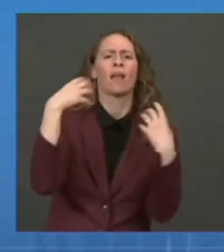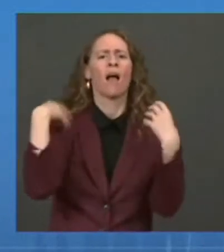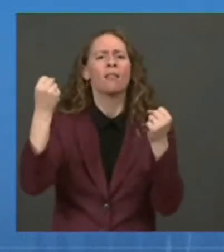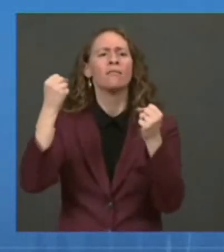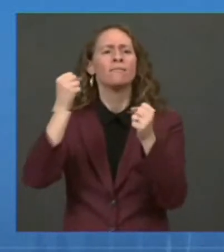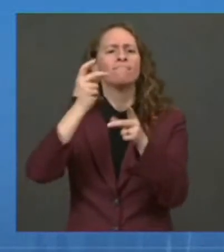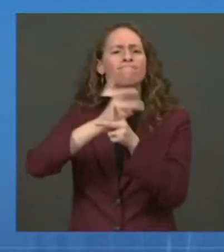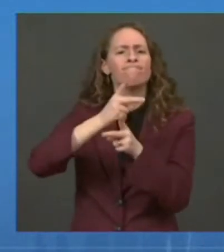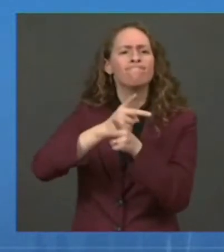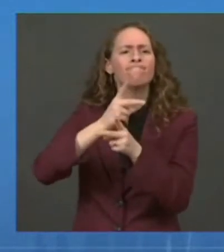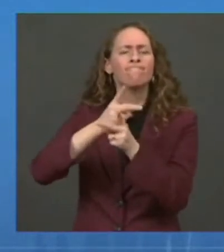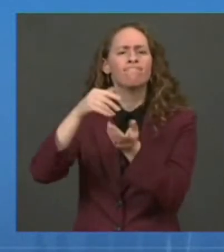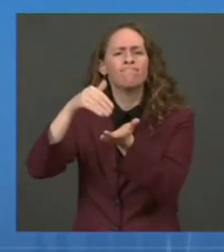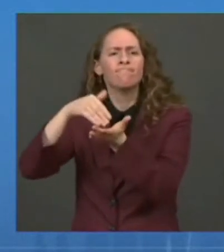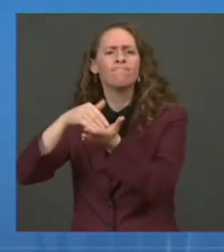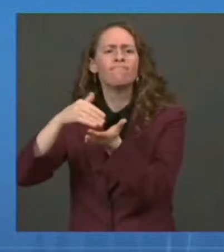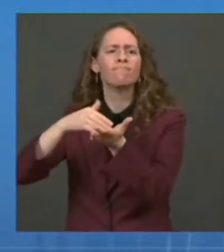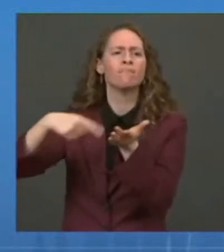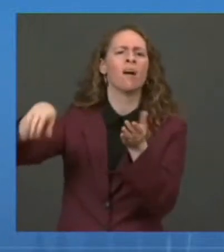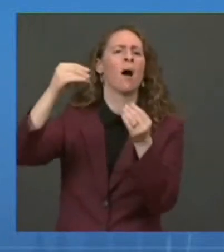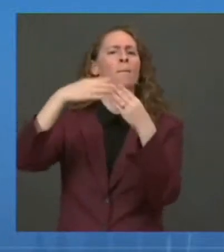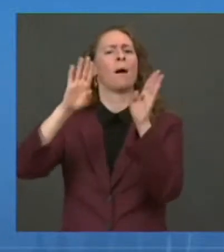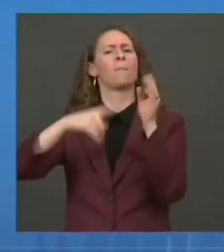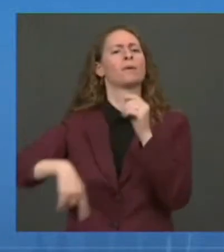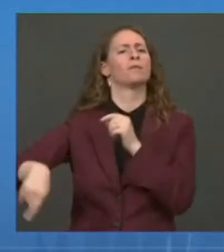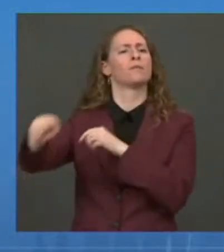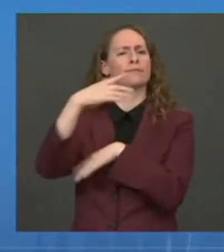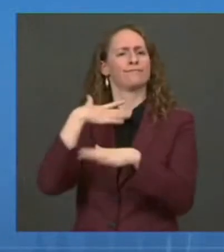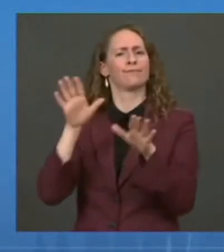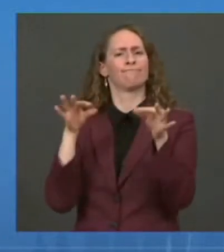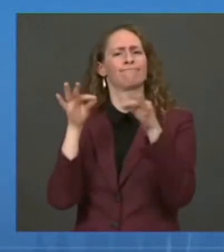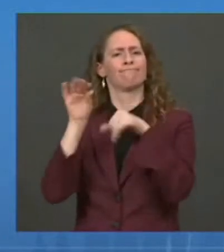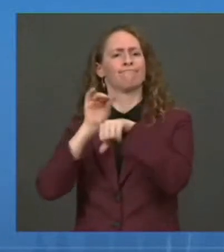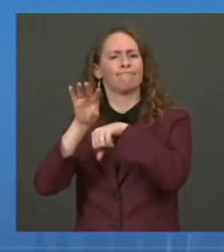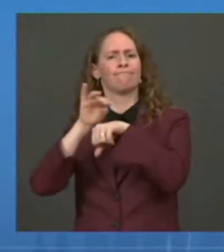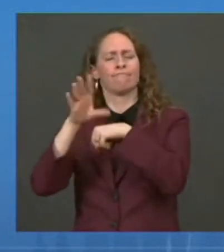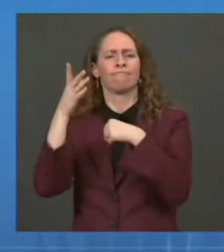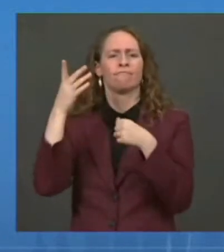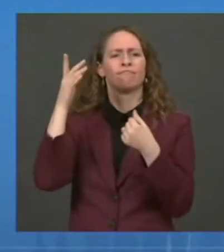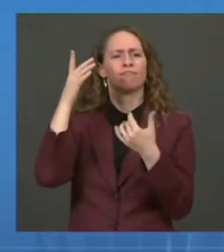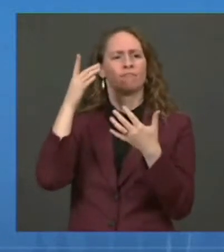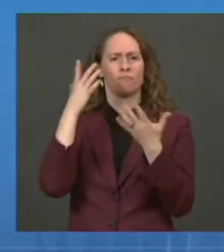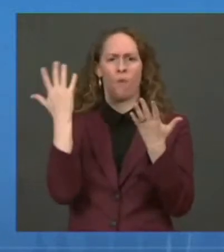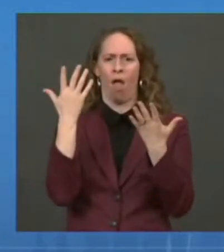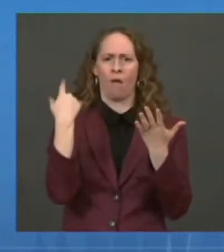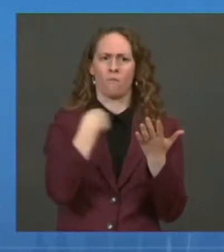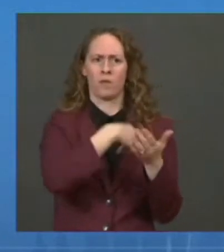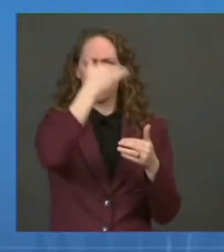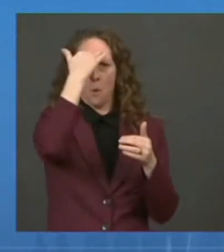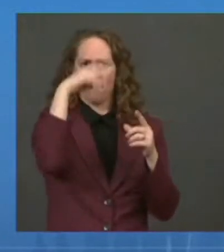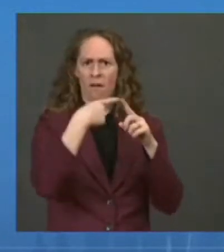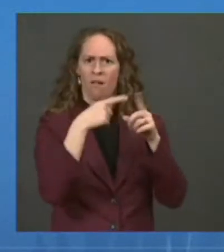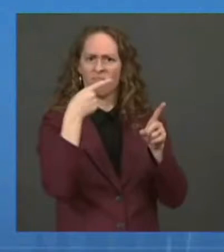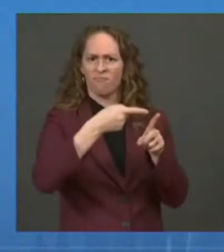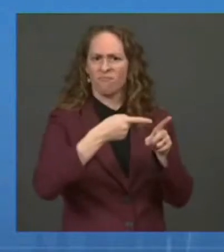HEALTHCARE PROVIDERS AND THE PUBLIC IN LIGHT OF THE NEW